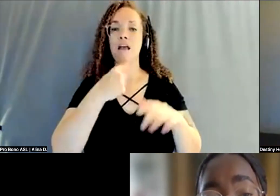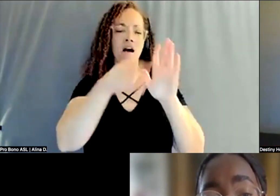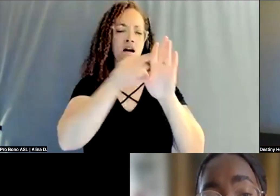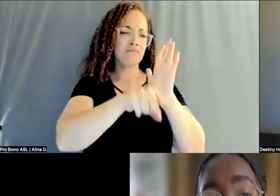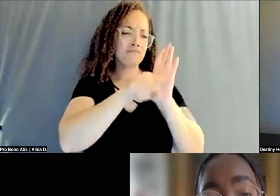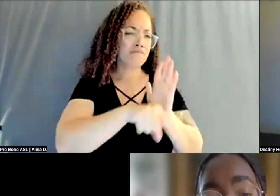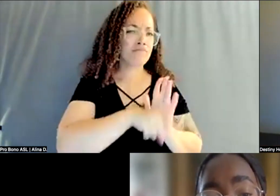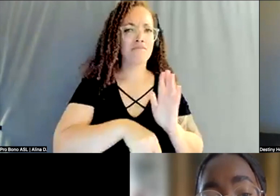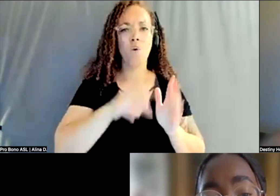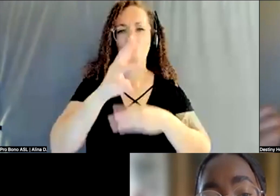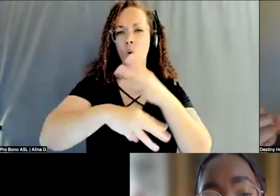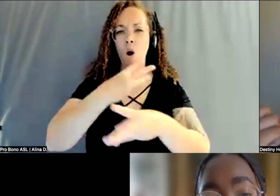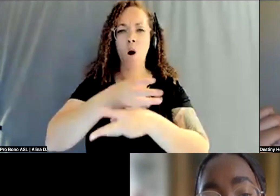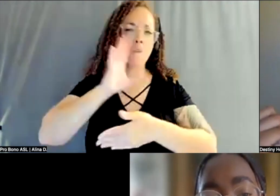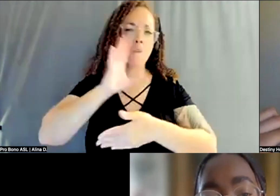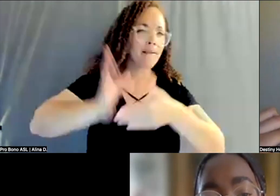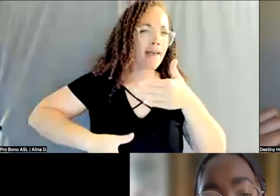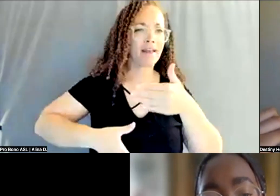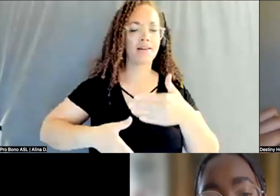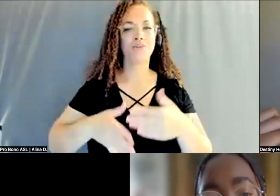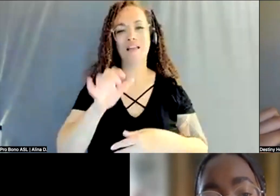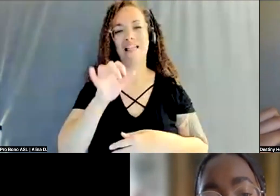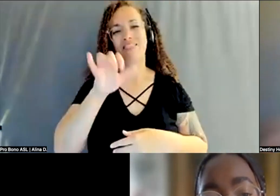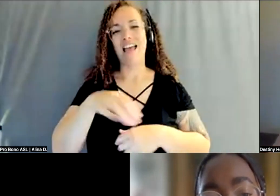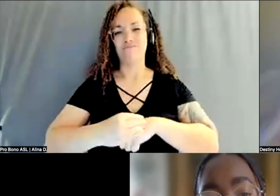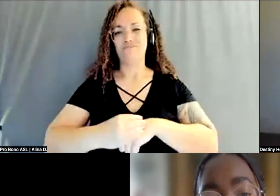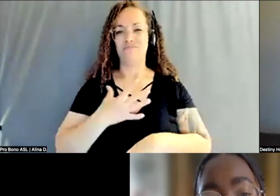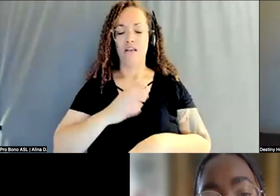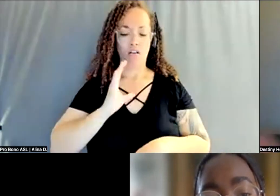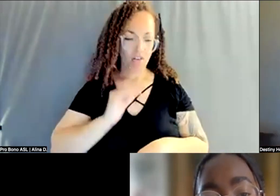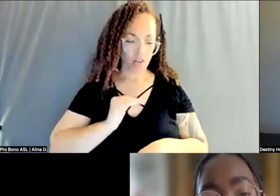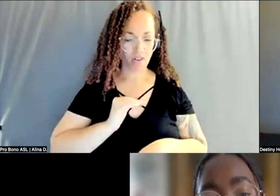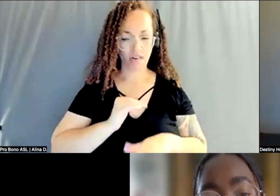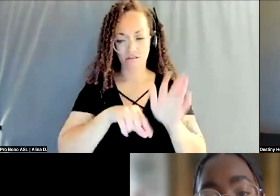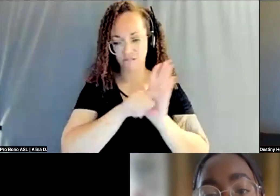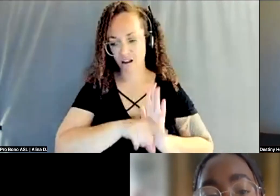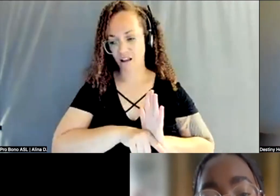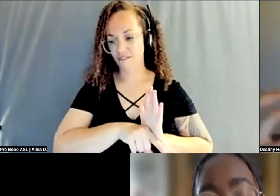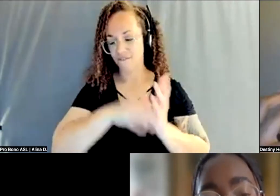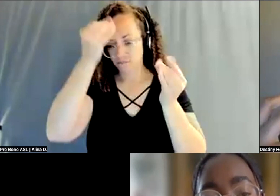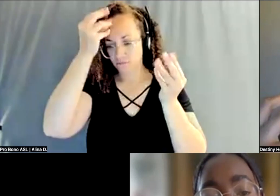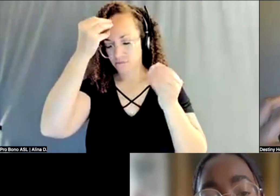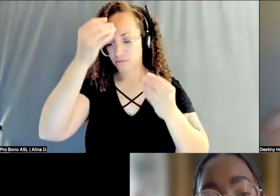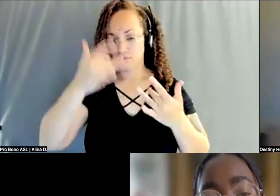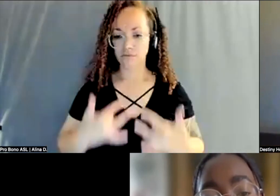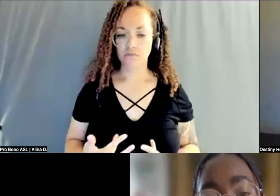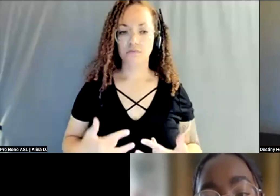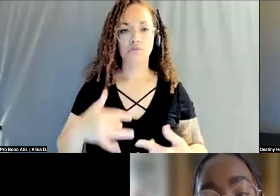But then, you know, studying, particularly Afro-pessimism, and it's like the injunction